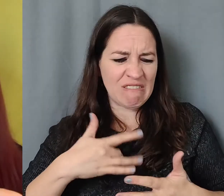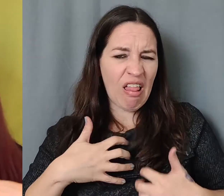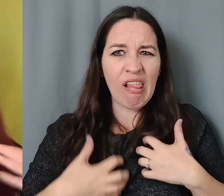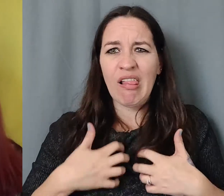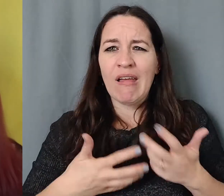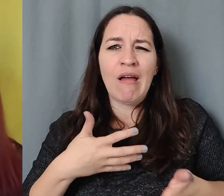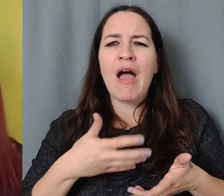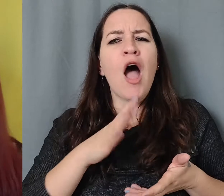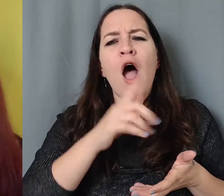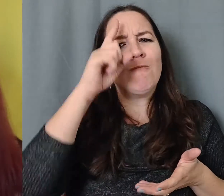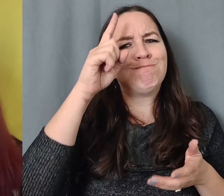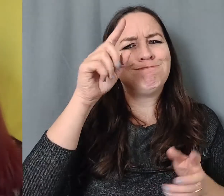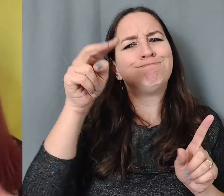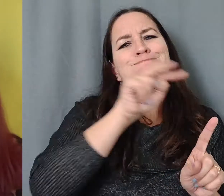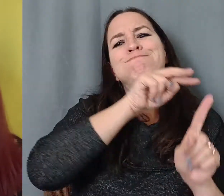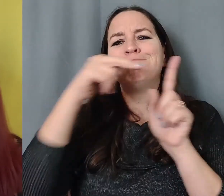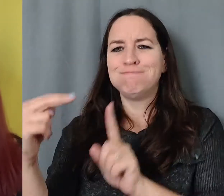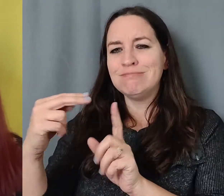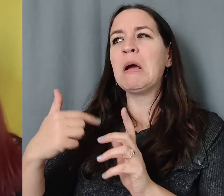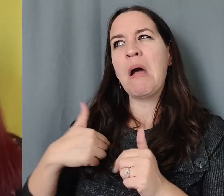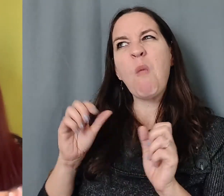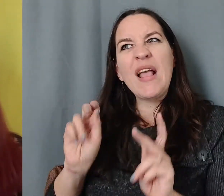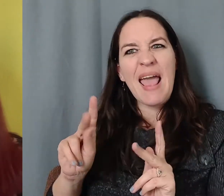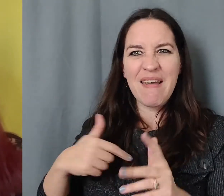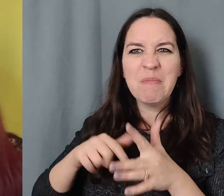There's nothing but frustration and shame and yuck, yuck feelings.